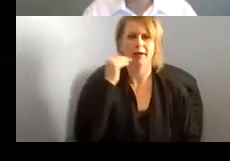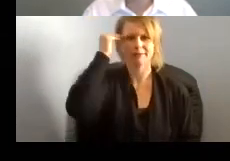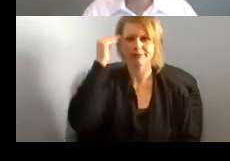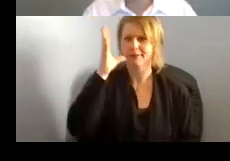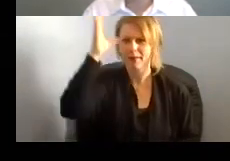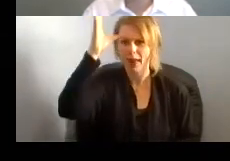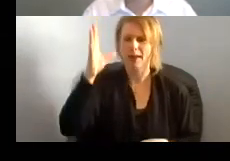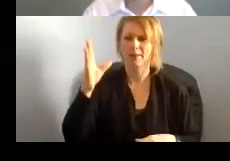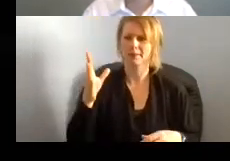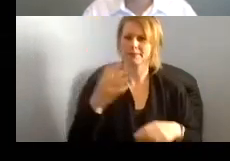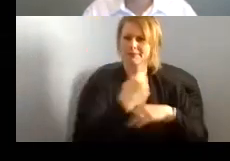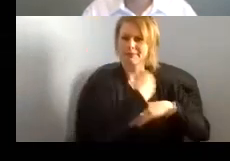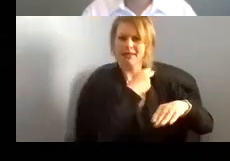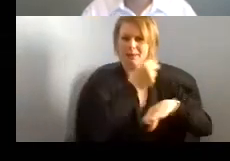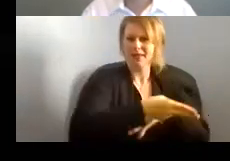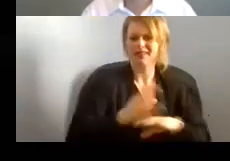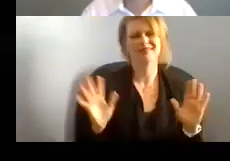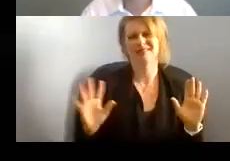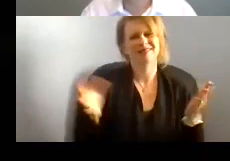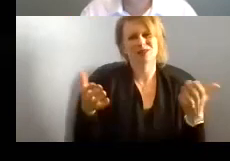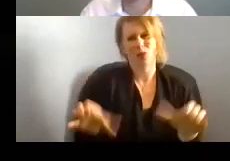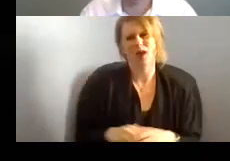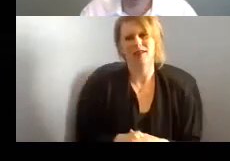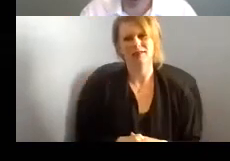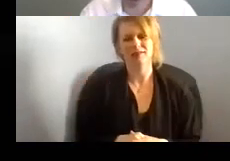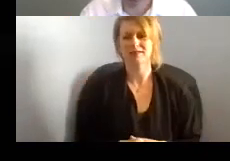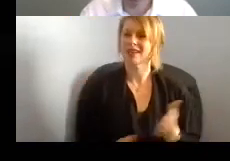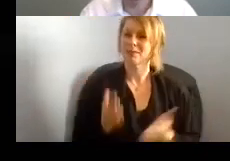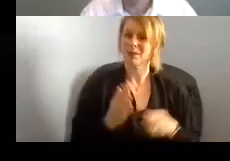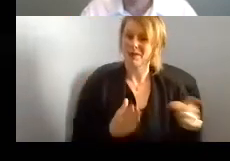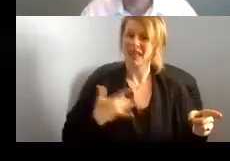may feel the need to support the adult who is grieving.